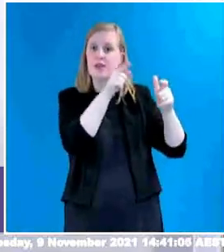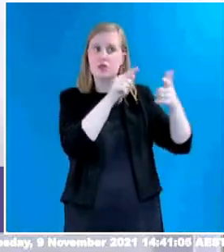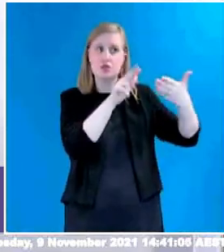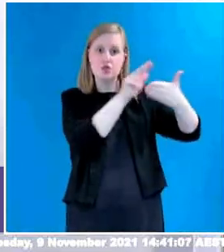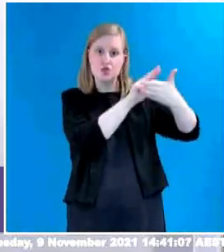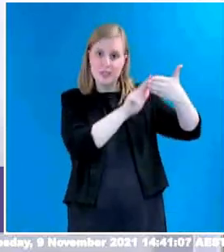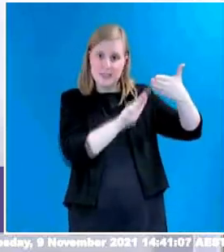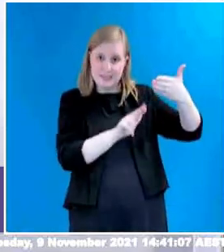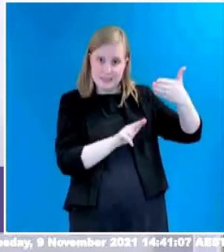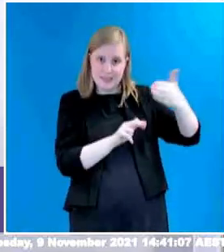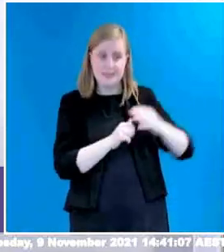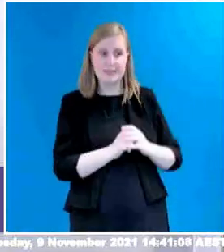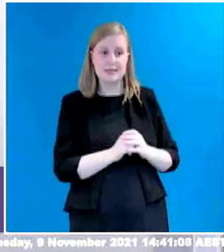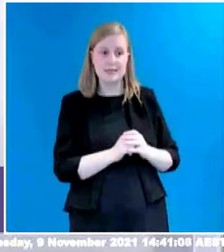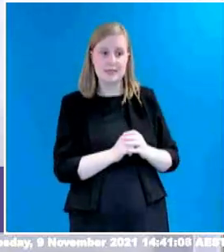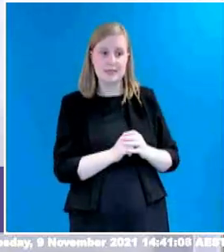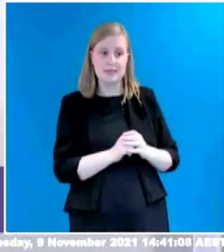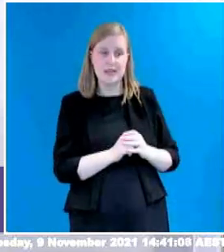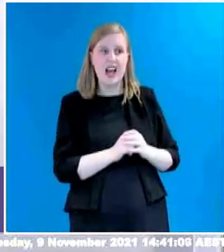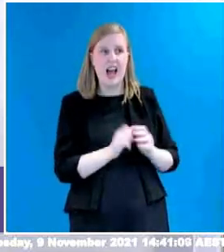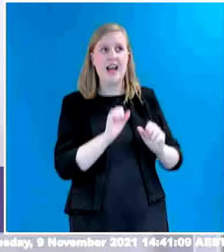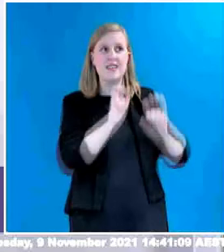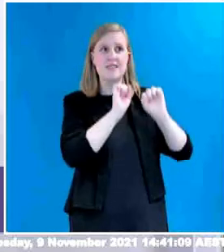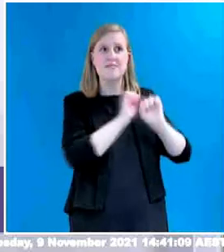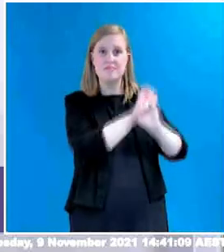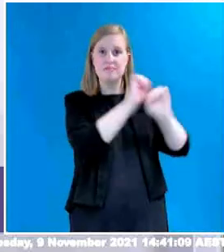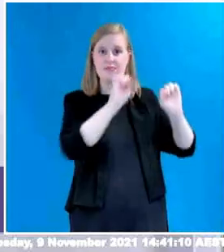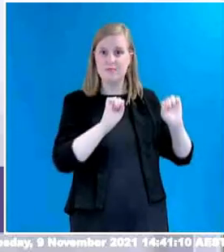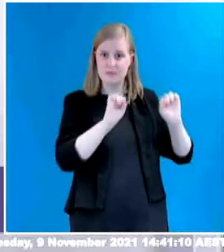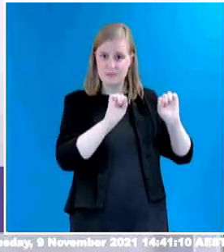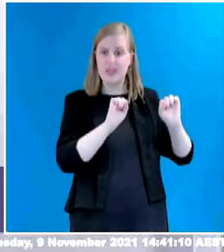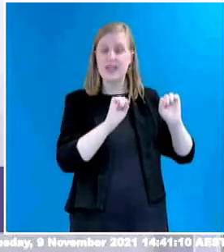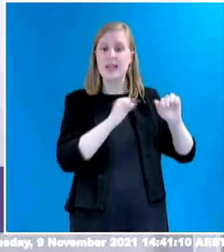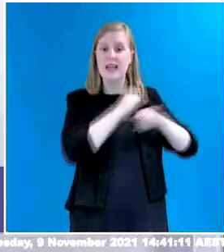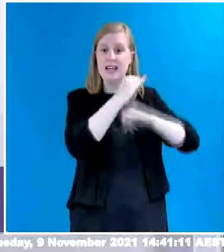those general comments then informing the way in which states such as